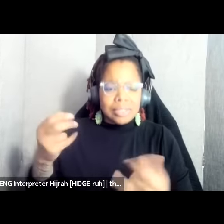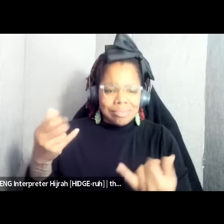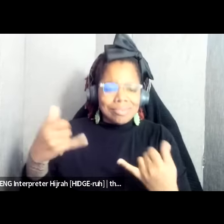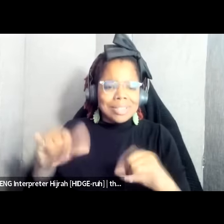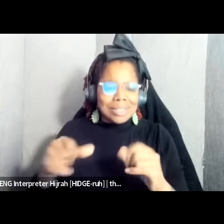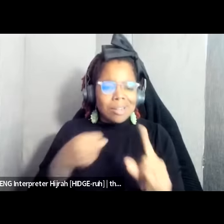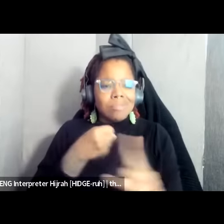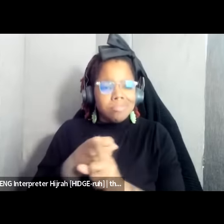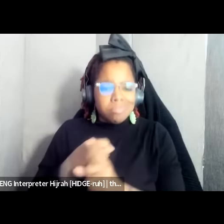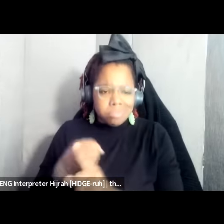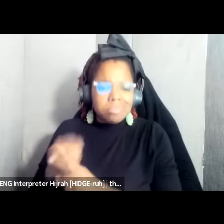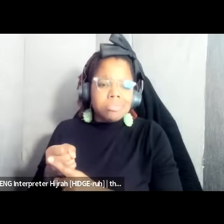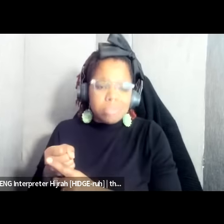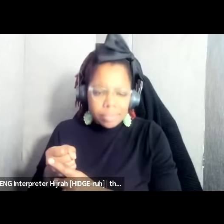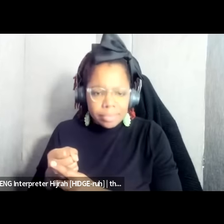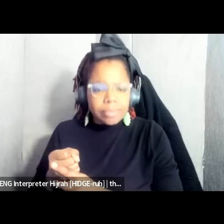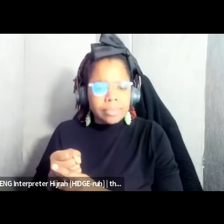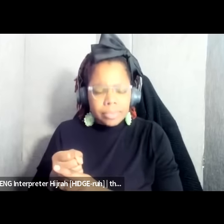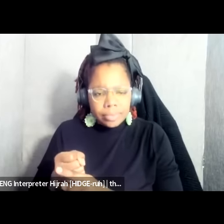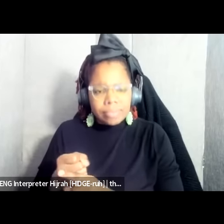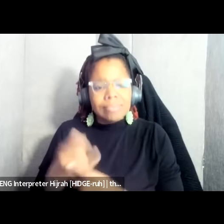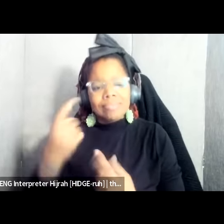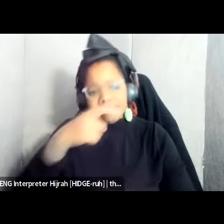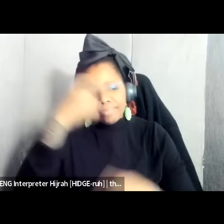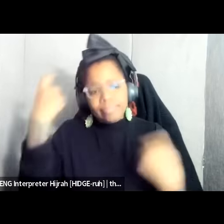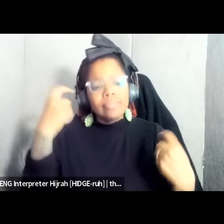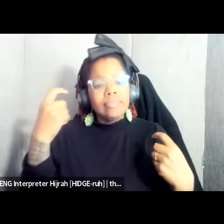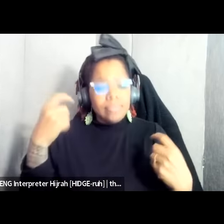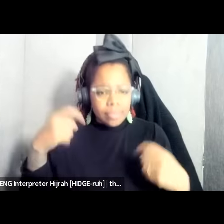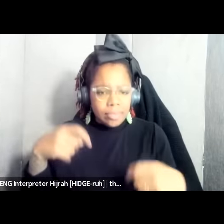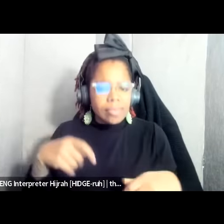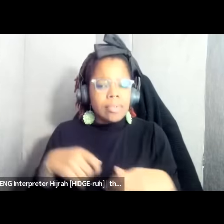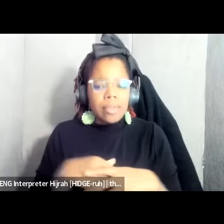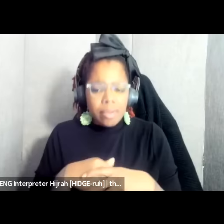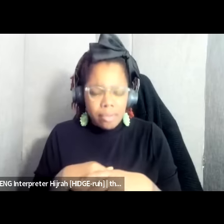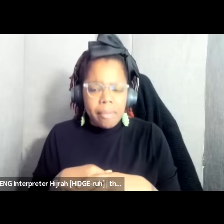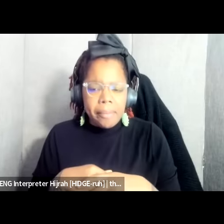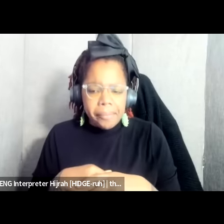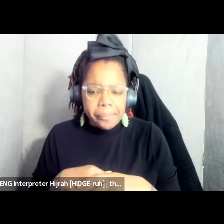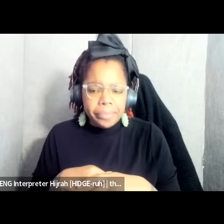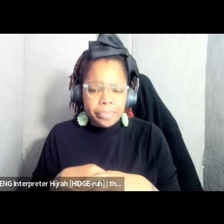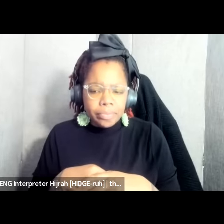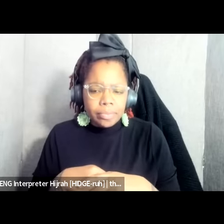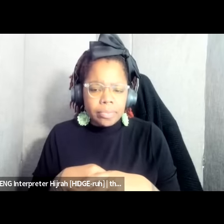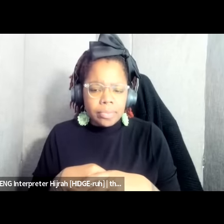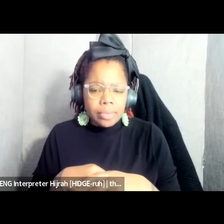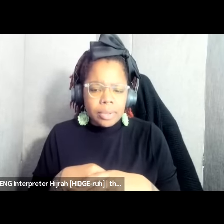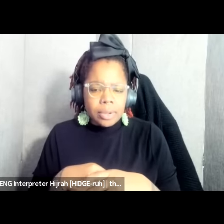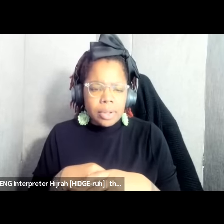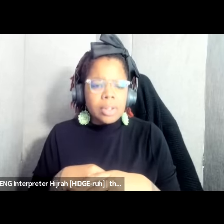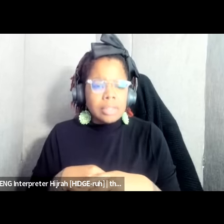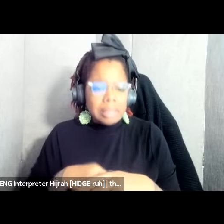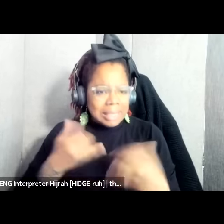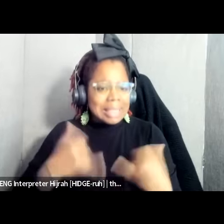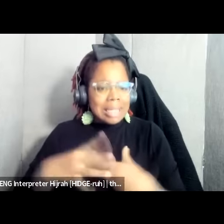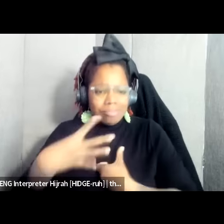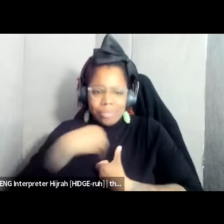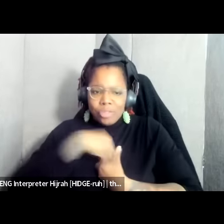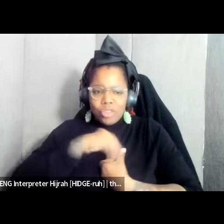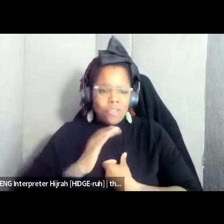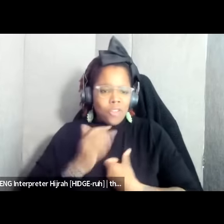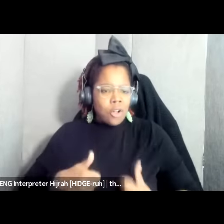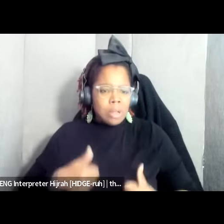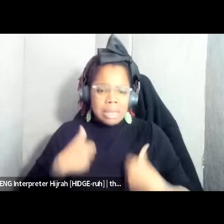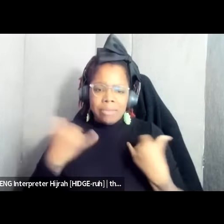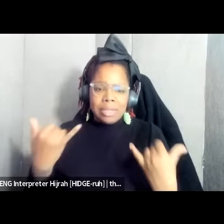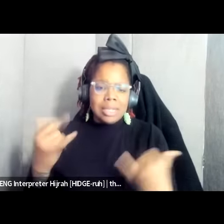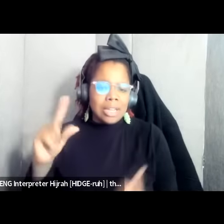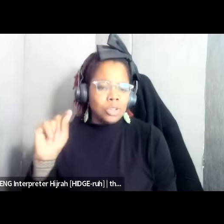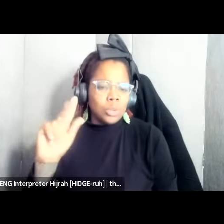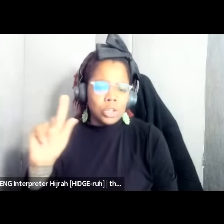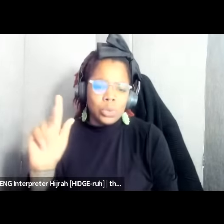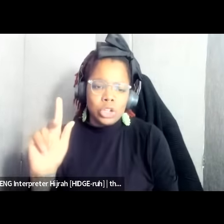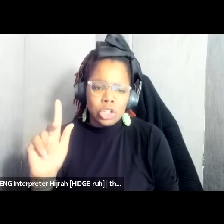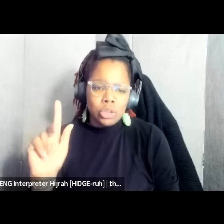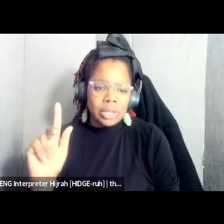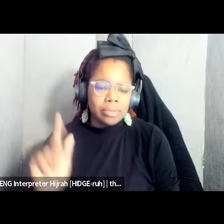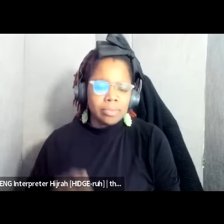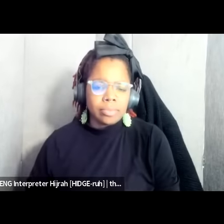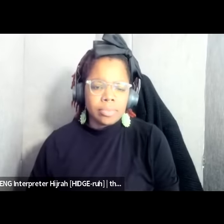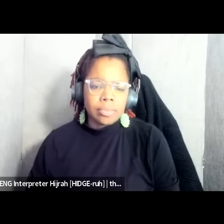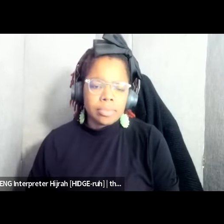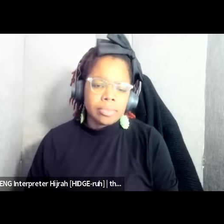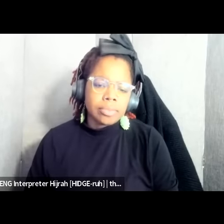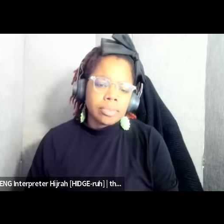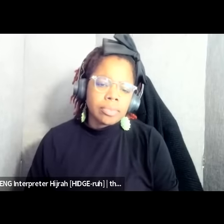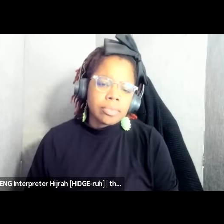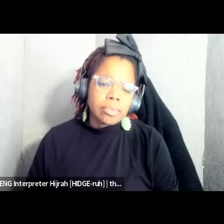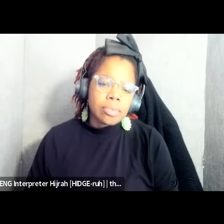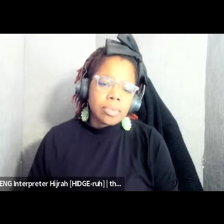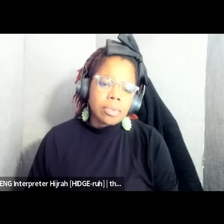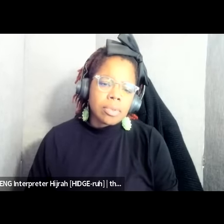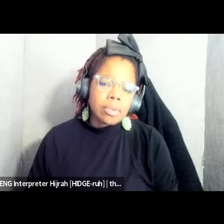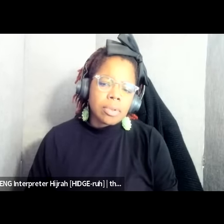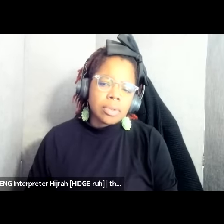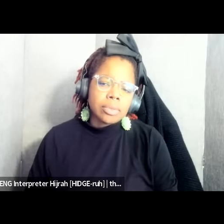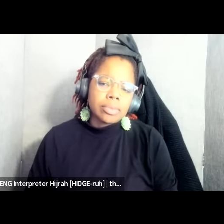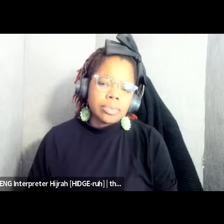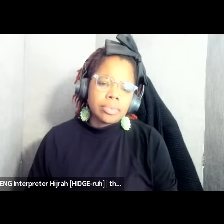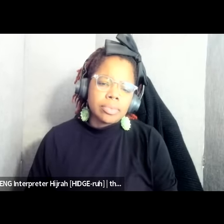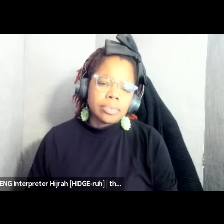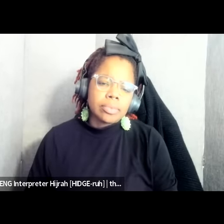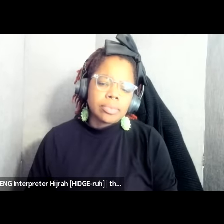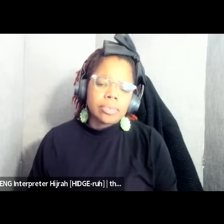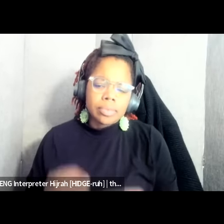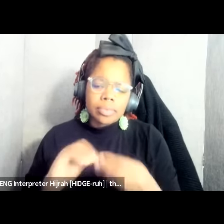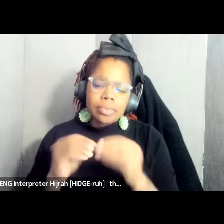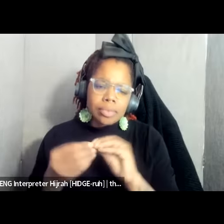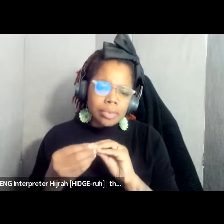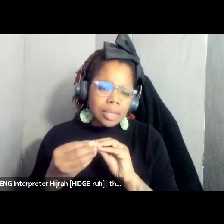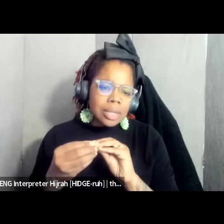And that's what really makes a woman so exposed to this day. The numbers are overwhelming,